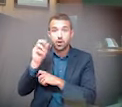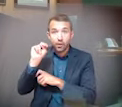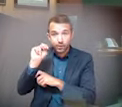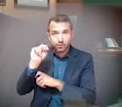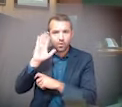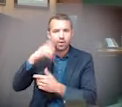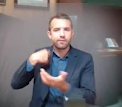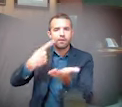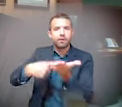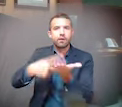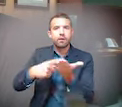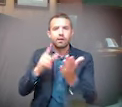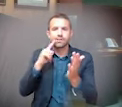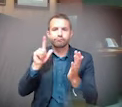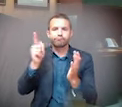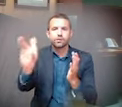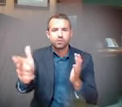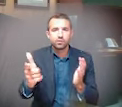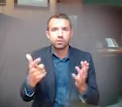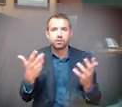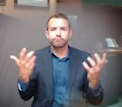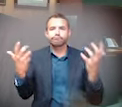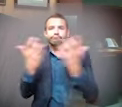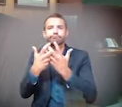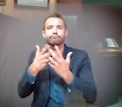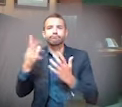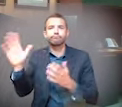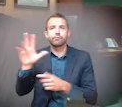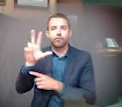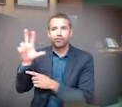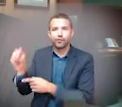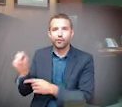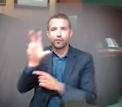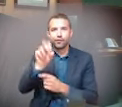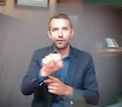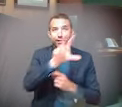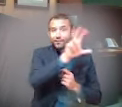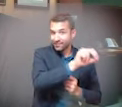in the conversation and how that sort of interweaves with that 30/30 as it is.